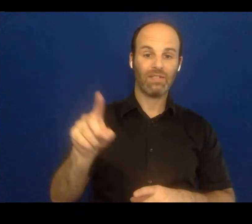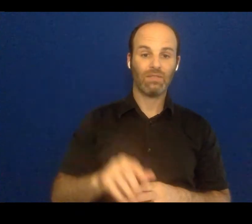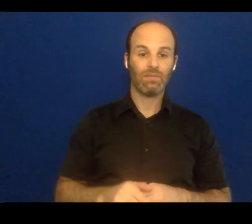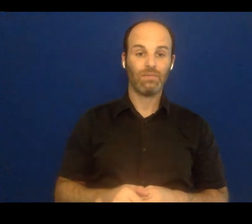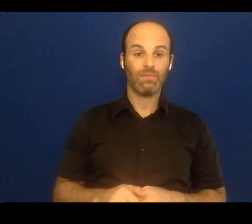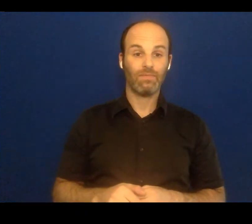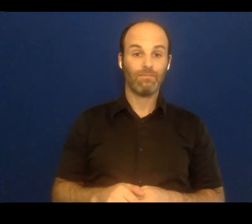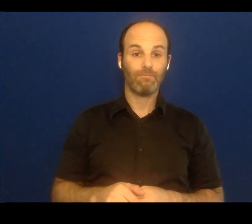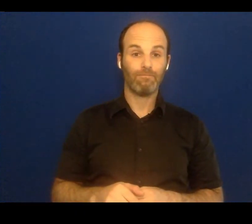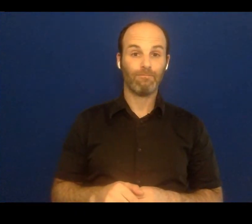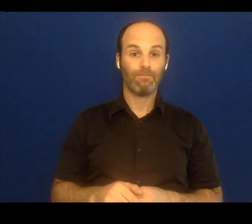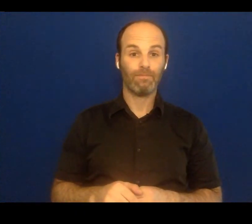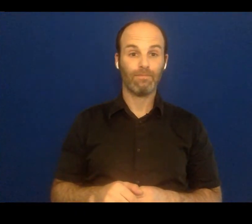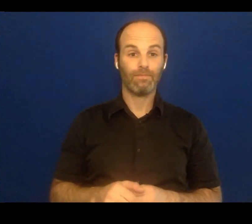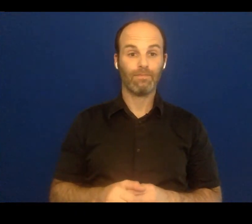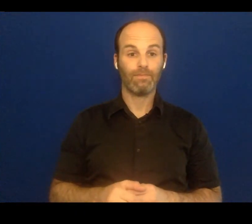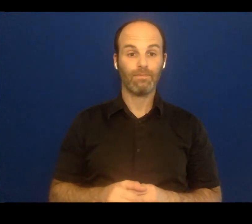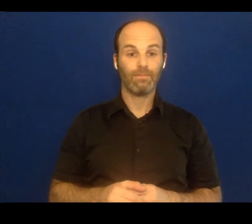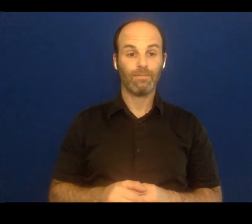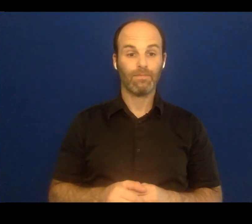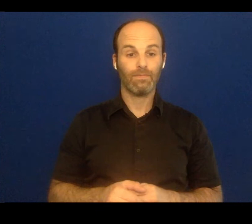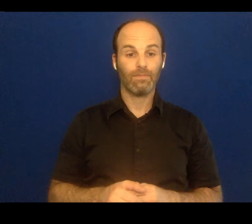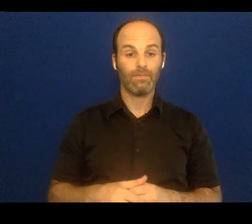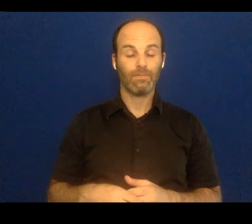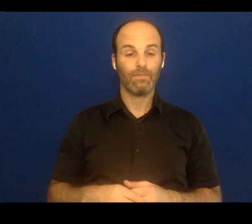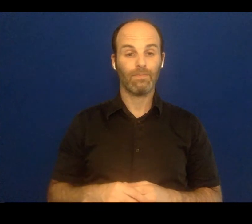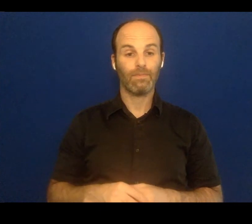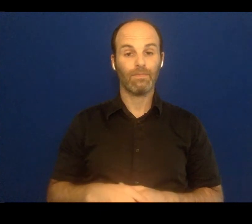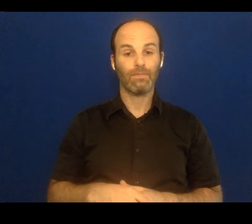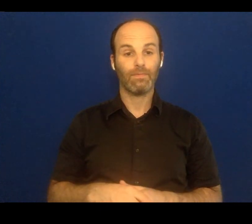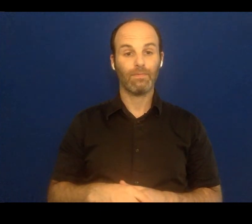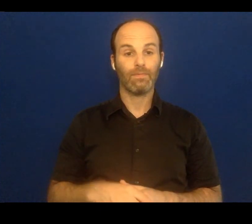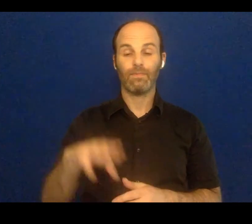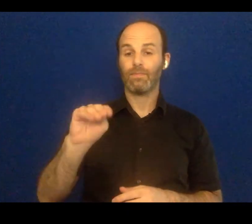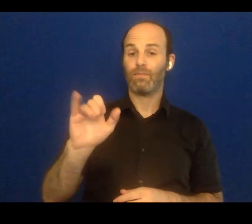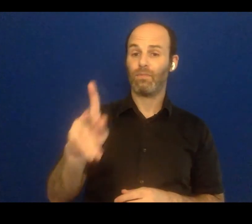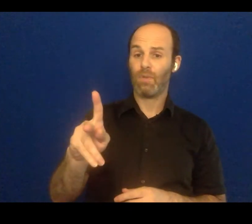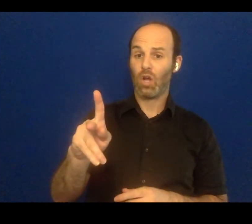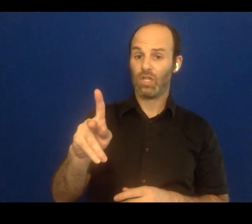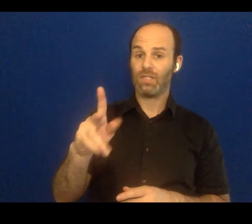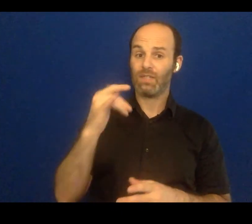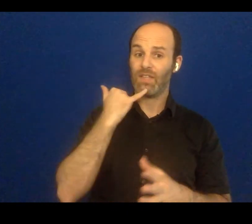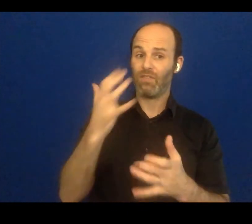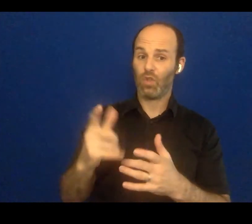THAT WAY AS WELL. MARK, IF YOU WOULD LIKE TO